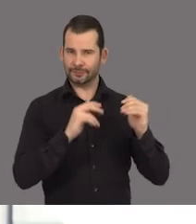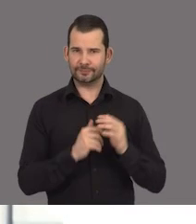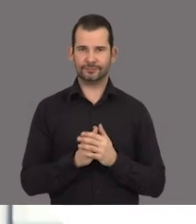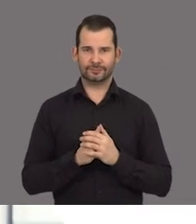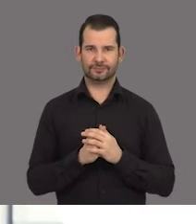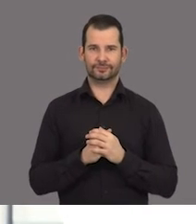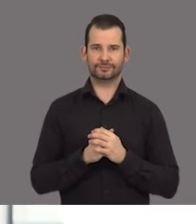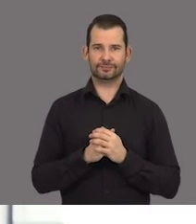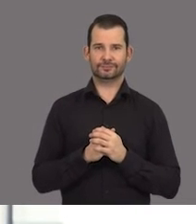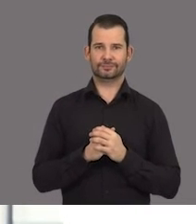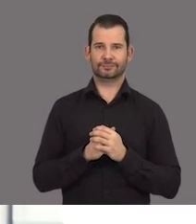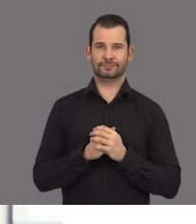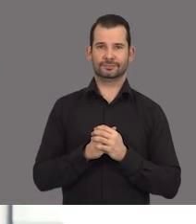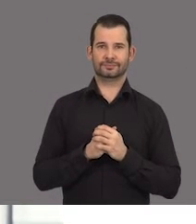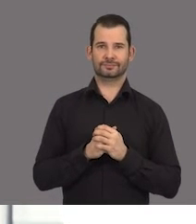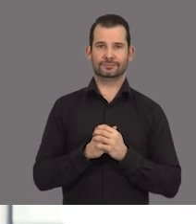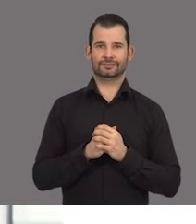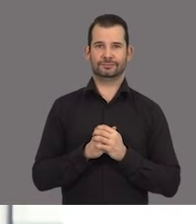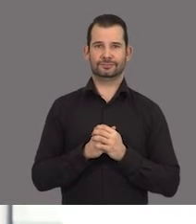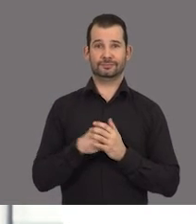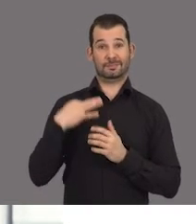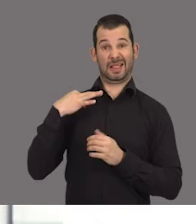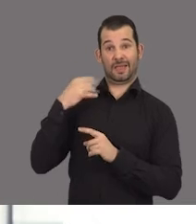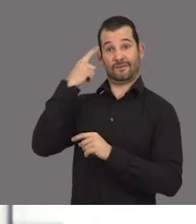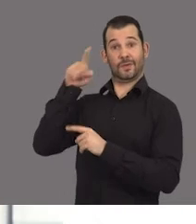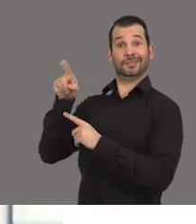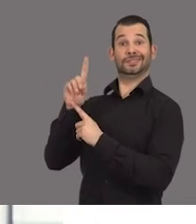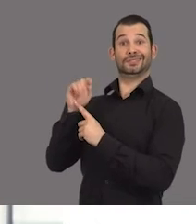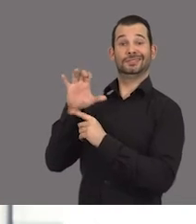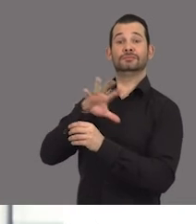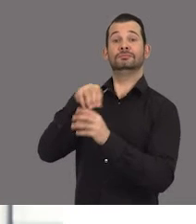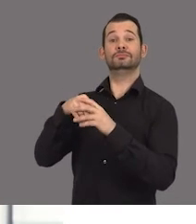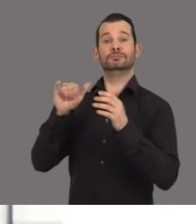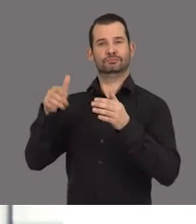and a medical practitioner who can certify the effects of the impairment.